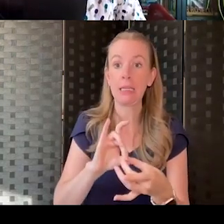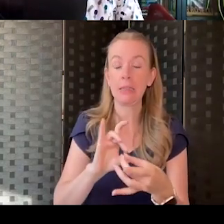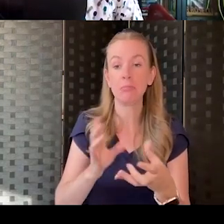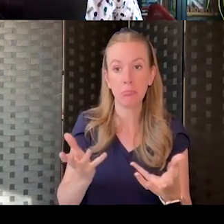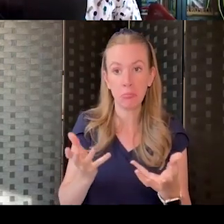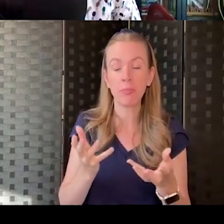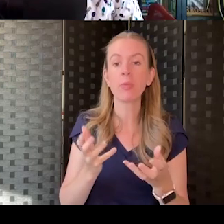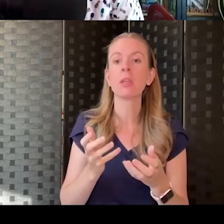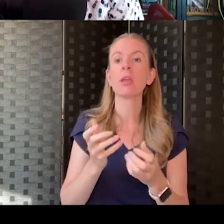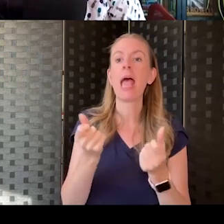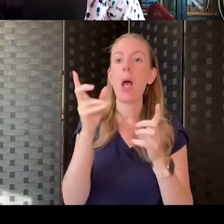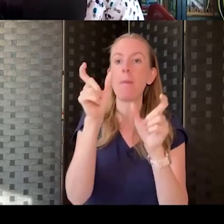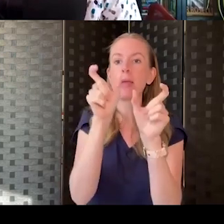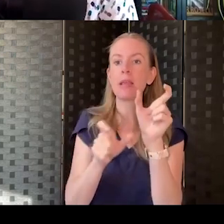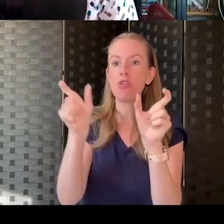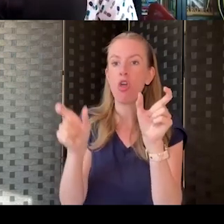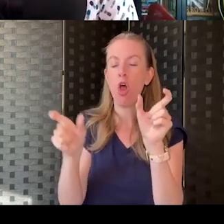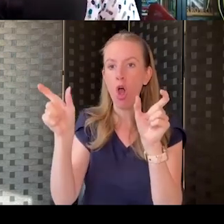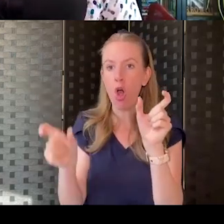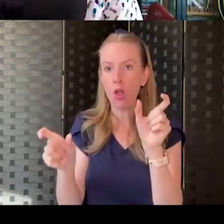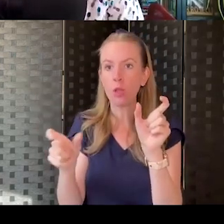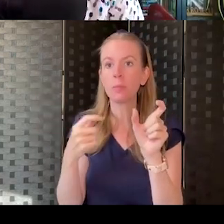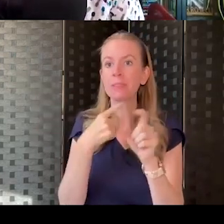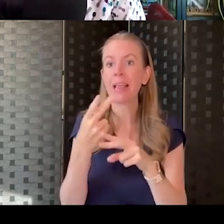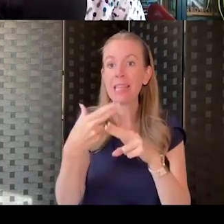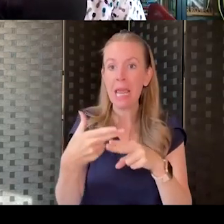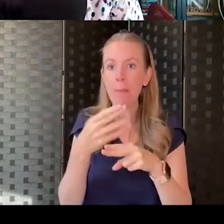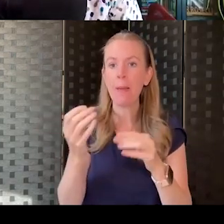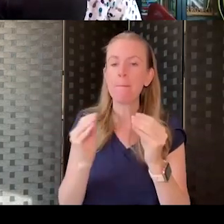The number of columns, the sort of state, the name, and more, and it builds two things for